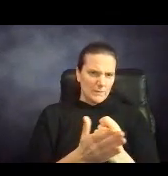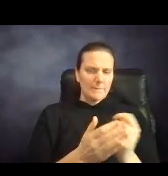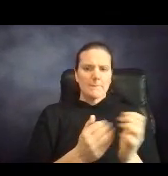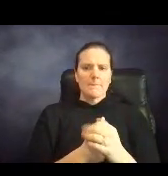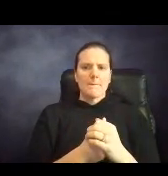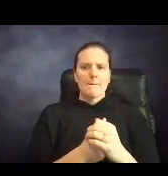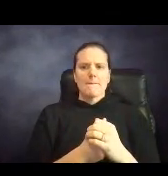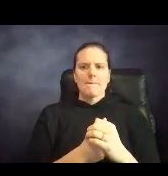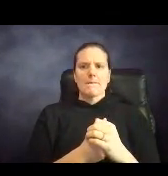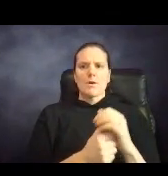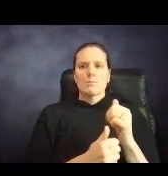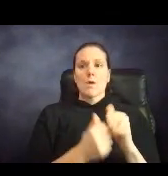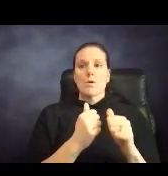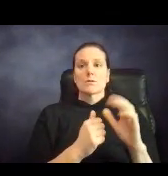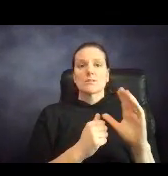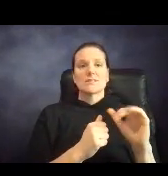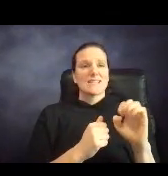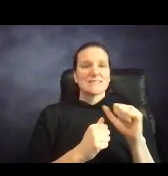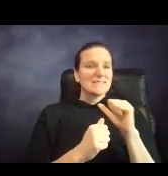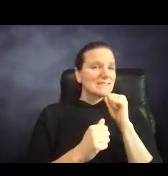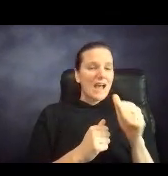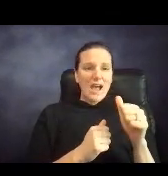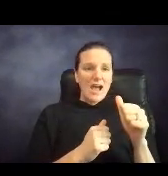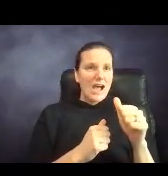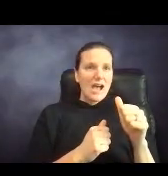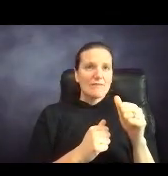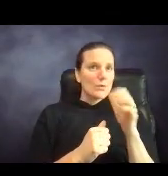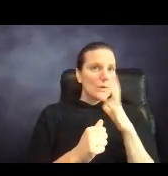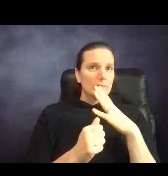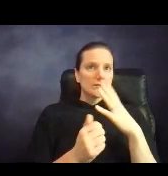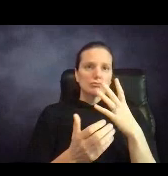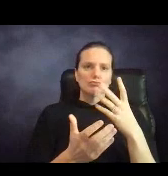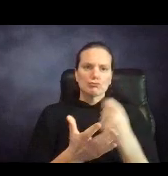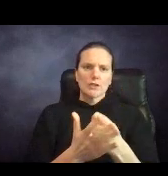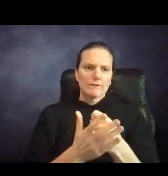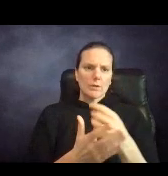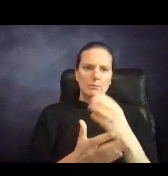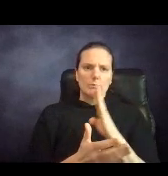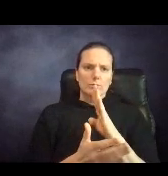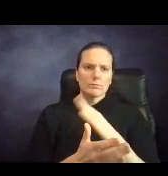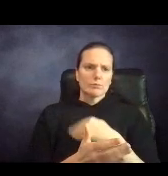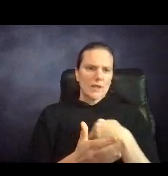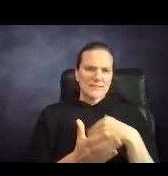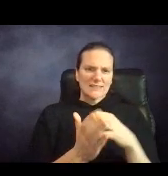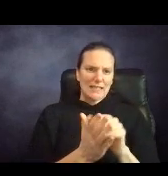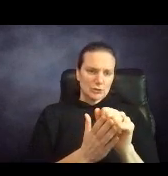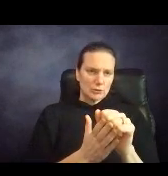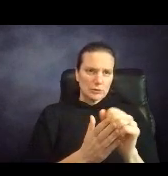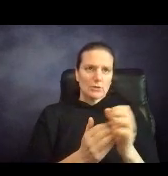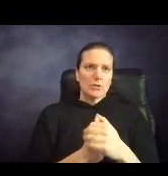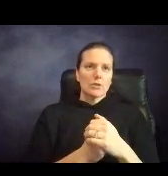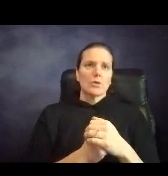most cases not prescribed to women who are actively treating for breast cancer. You can use vaginal estrogen for women who are being treated for breast cancer.